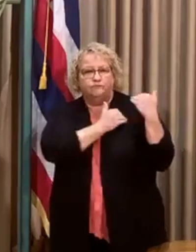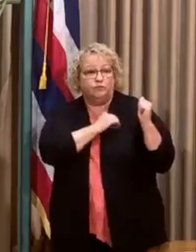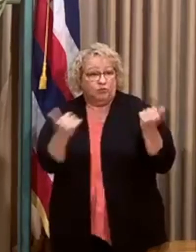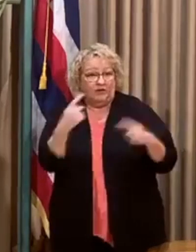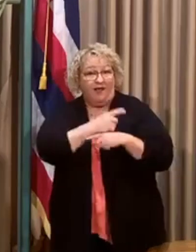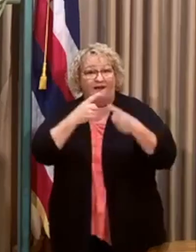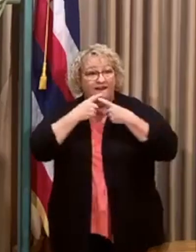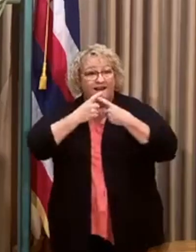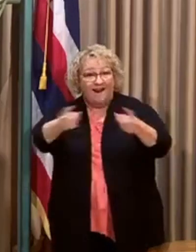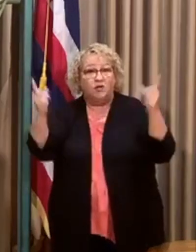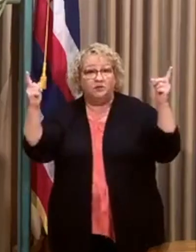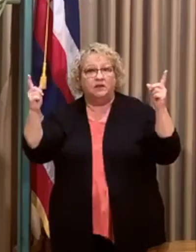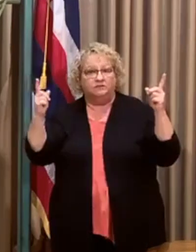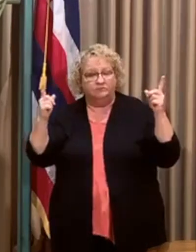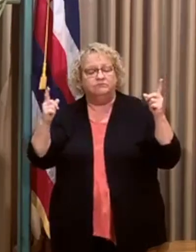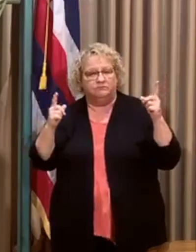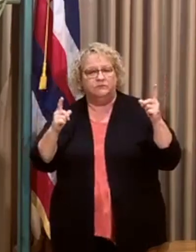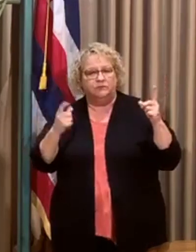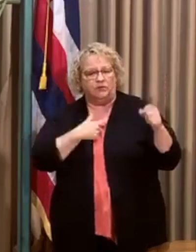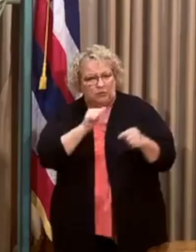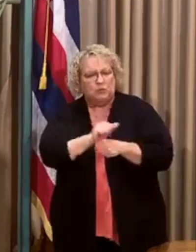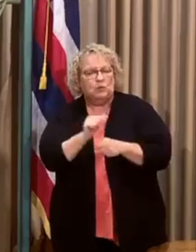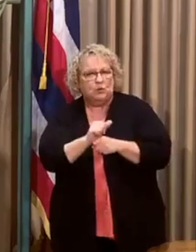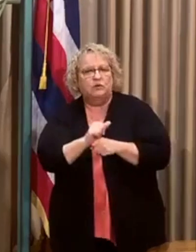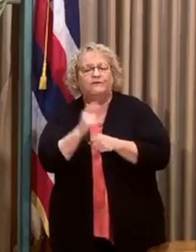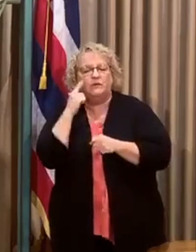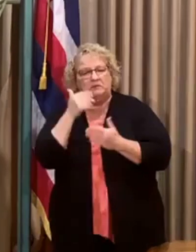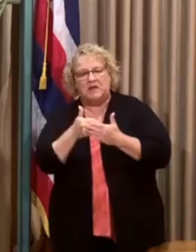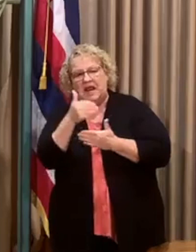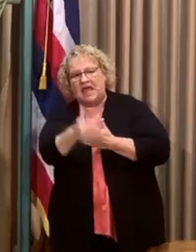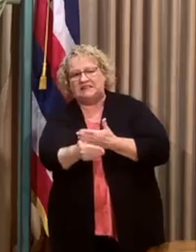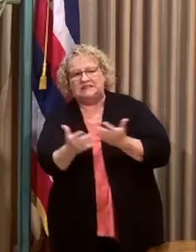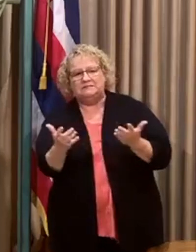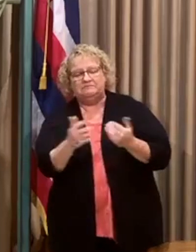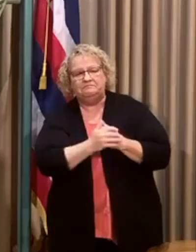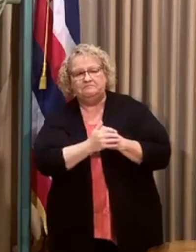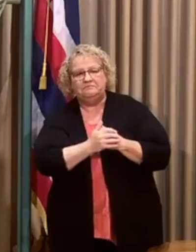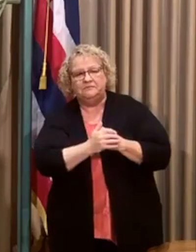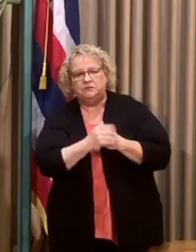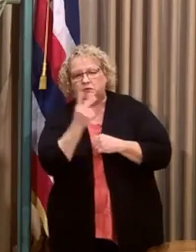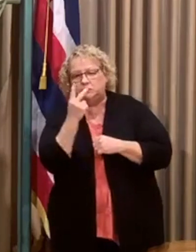is to do that work over the next two-and-a-half months